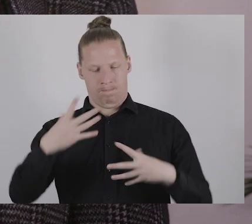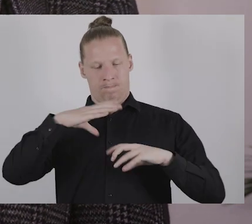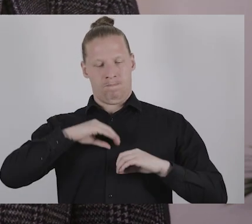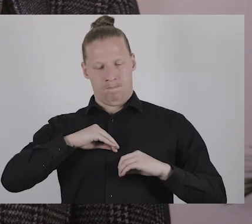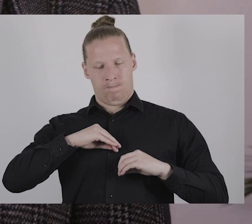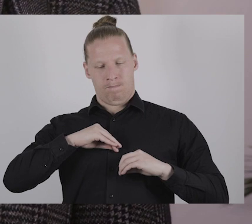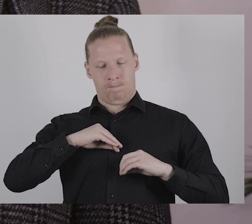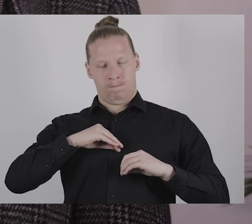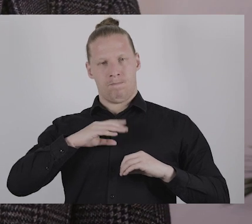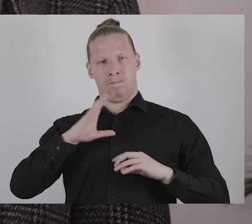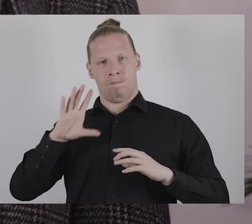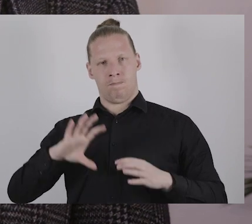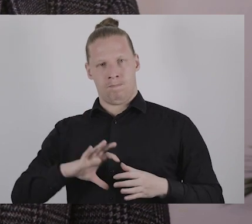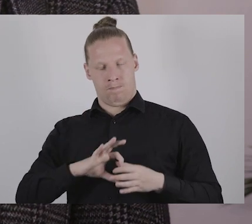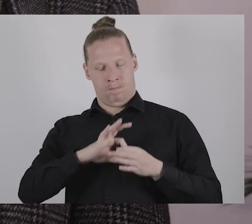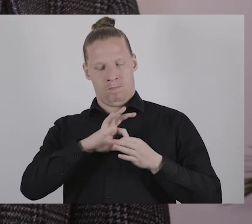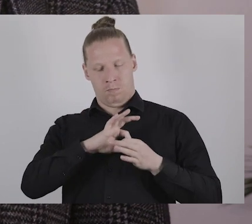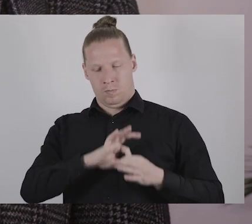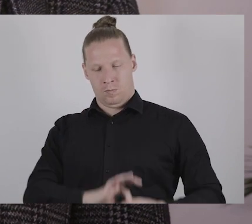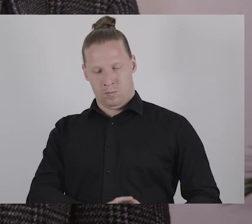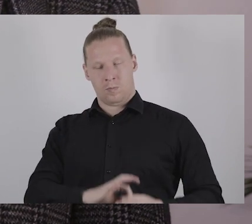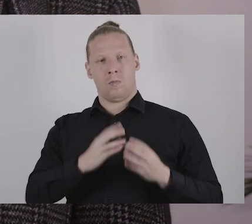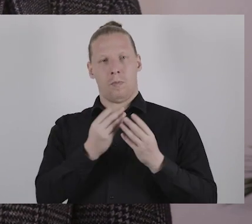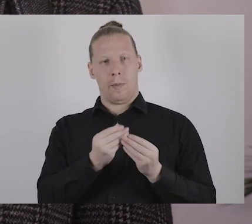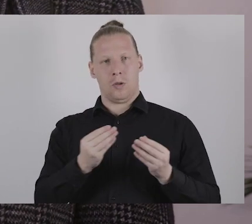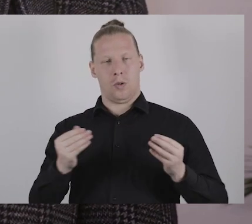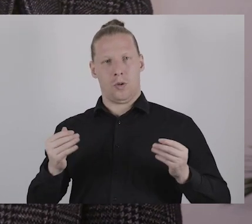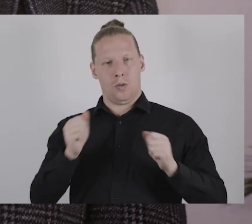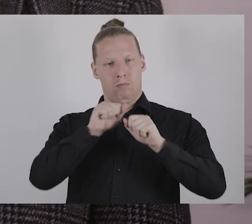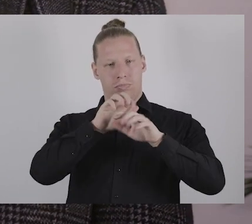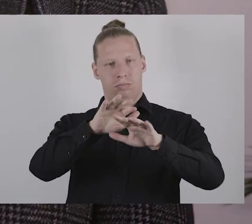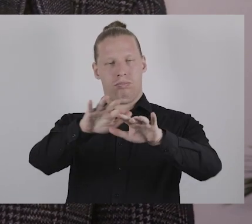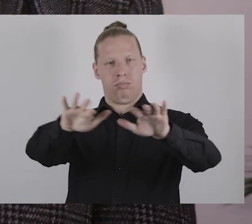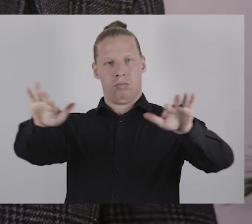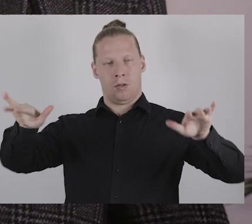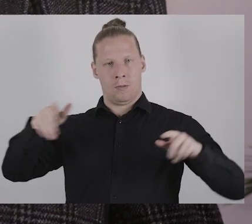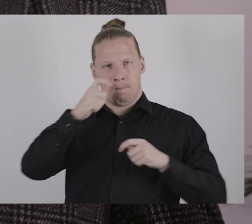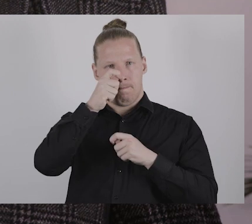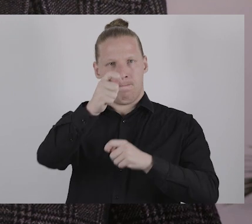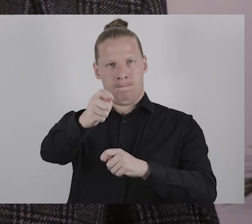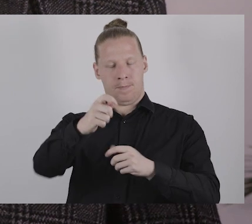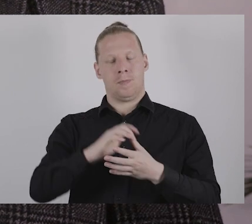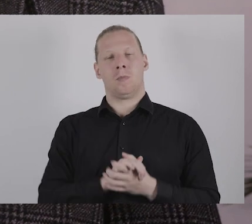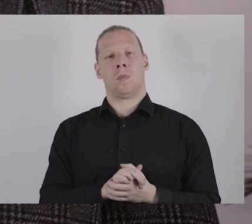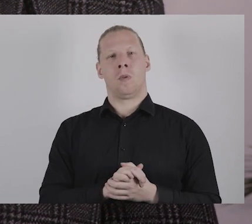Ka tiritiria ka poupoua kia Papatuanuku ki runga ki a tātou. IN TE REO MĀORI: To the descendants of all canoes